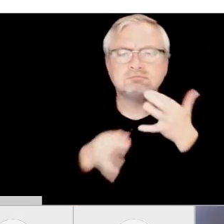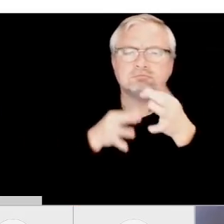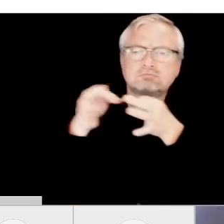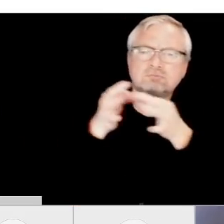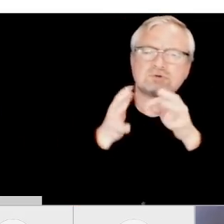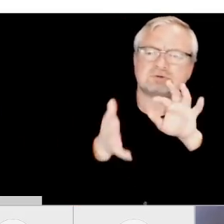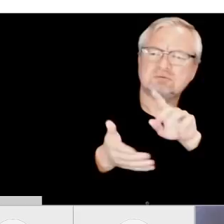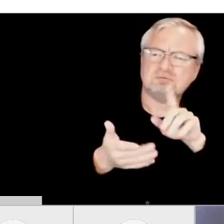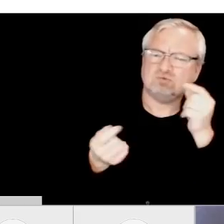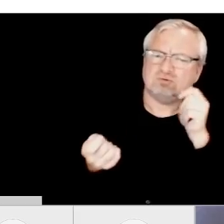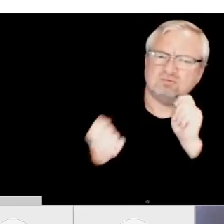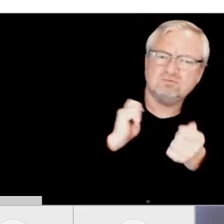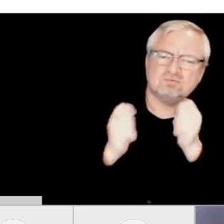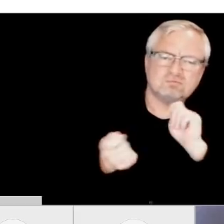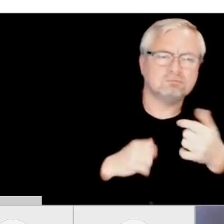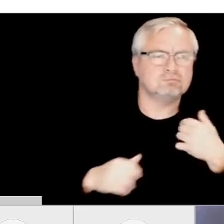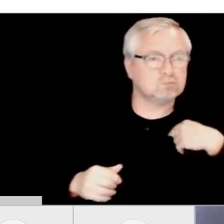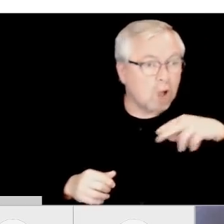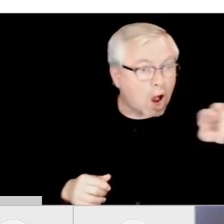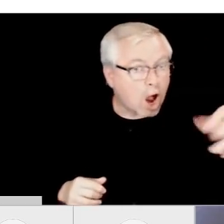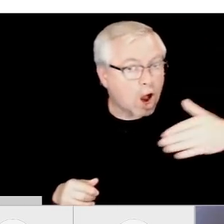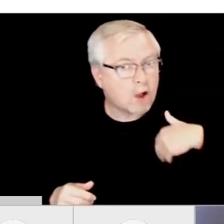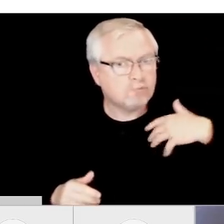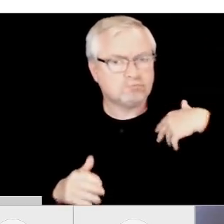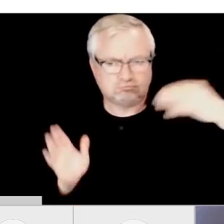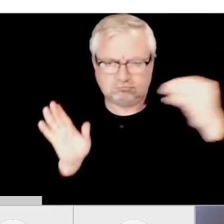through in some detail yesterday on the media call.